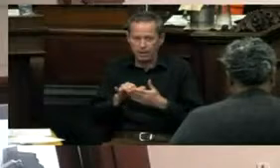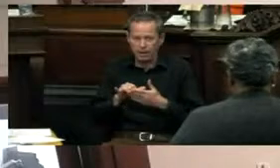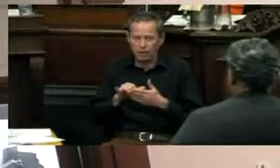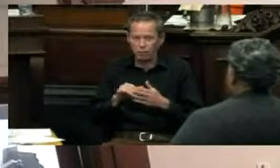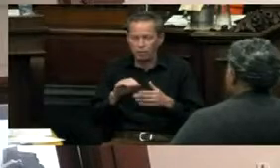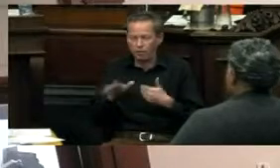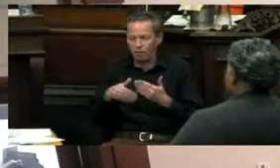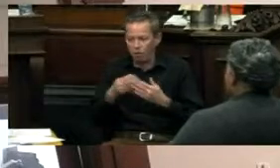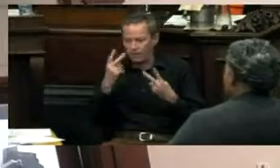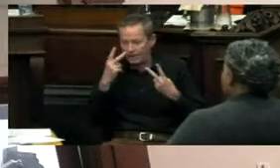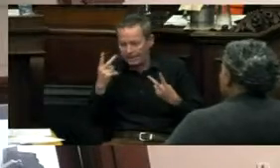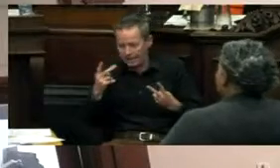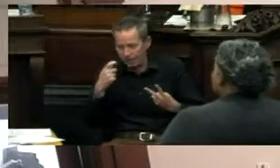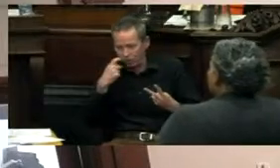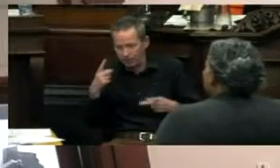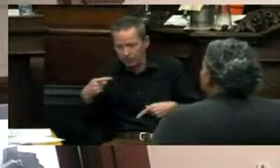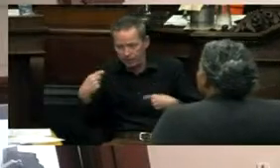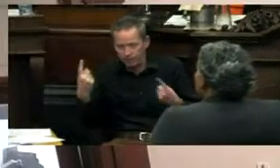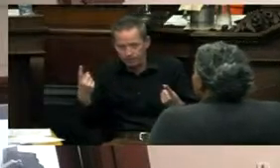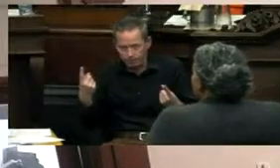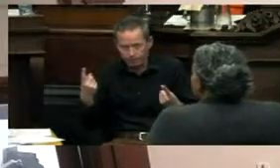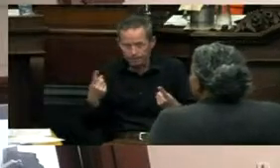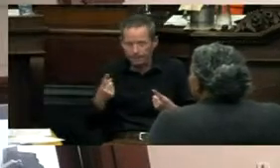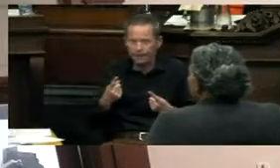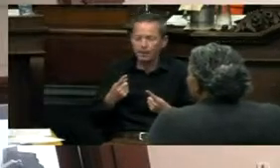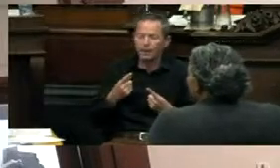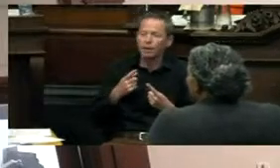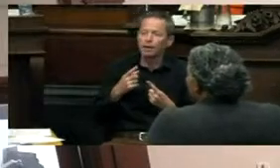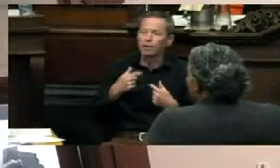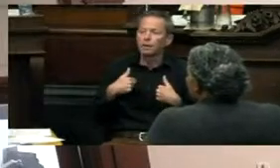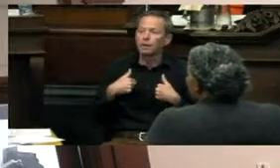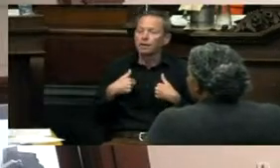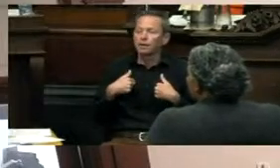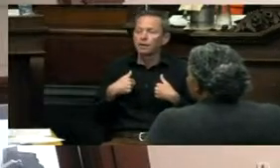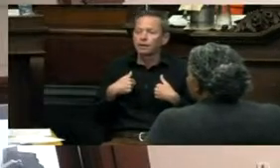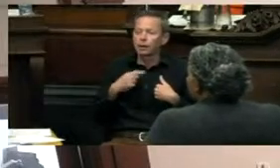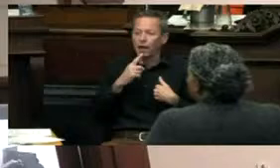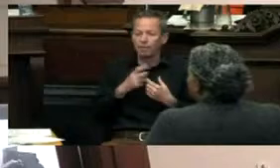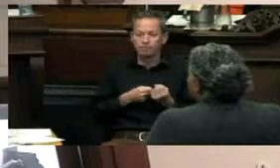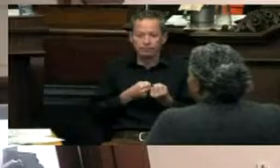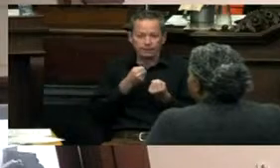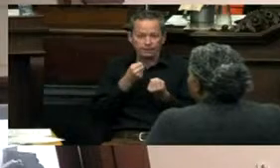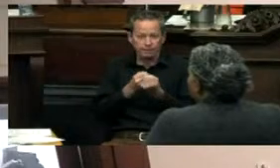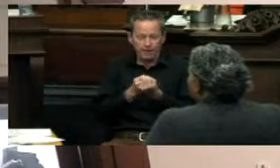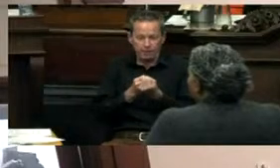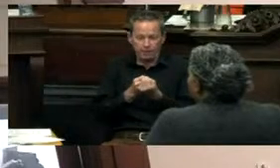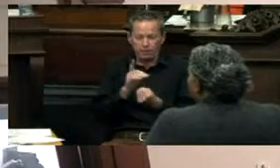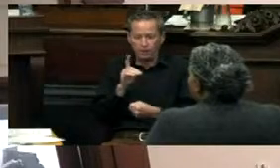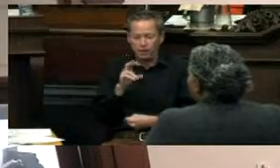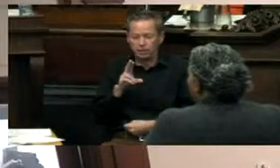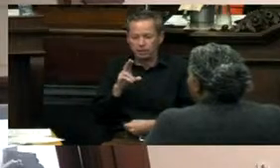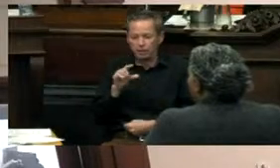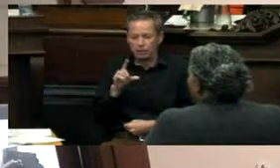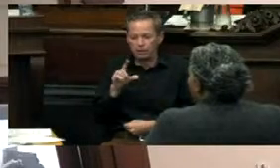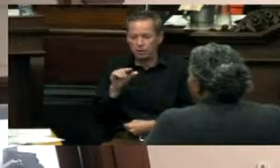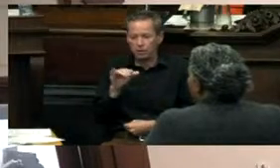great work of the PAB that we